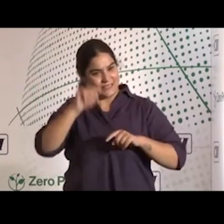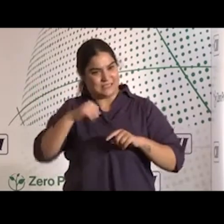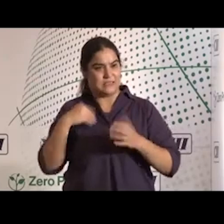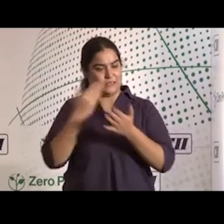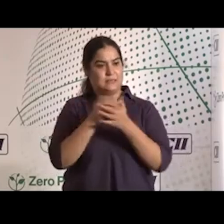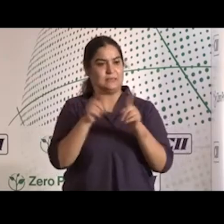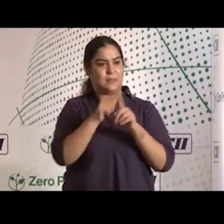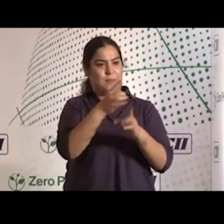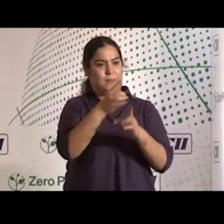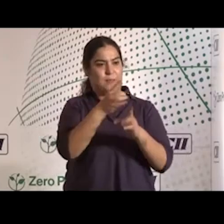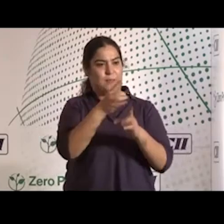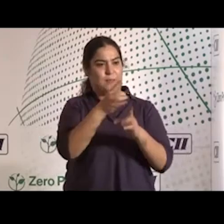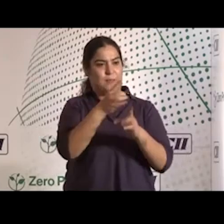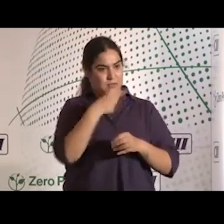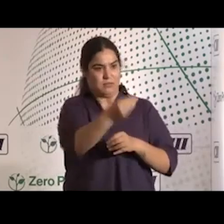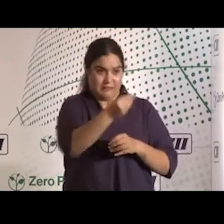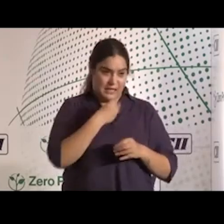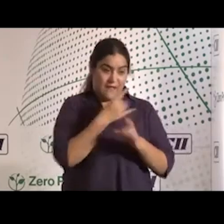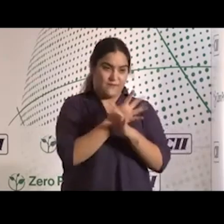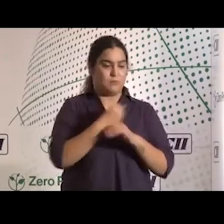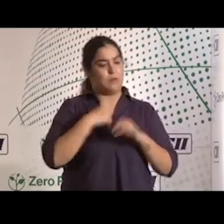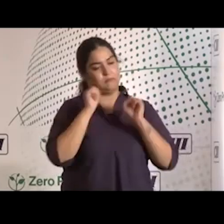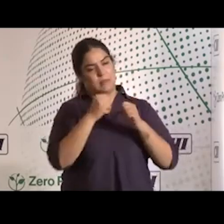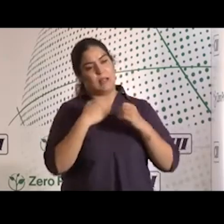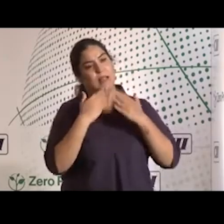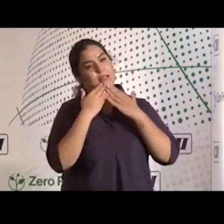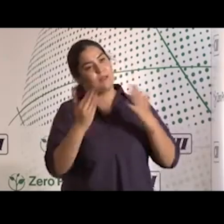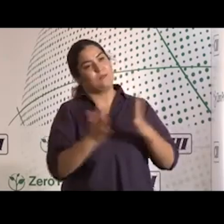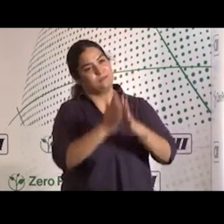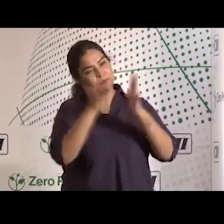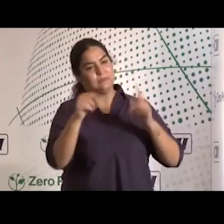and I really appreciate your comment and you are completely right,